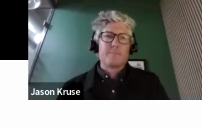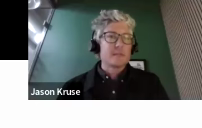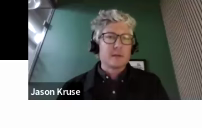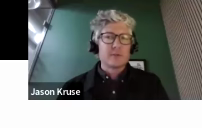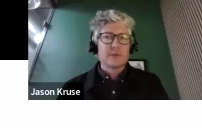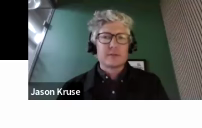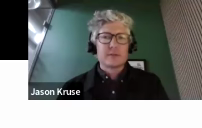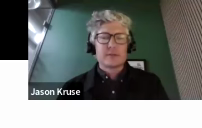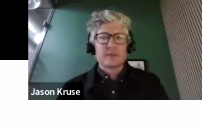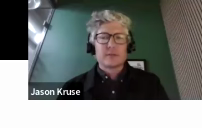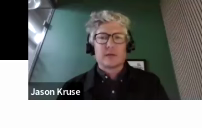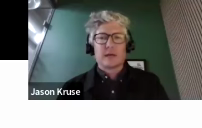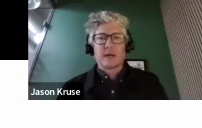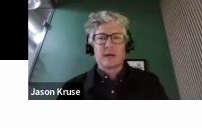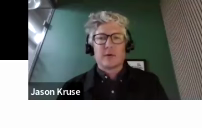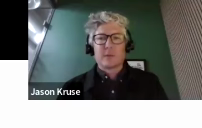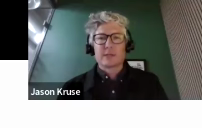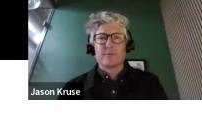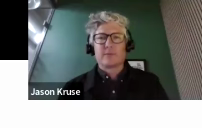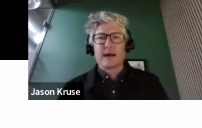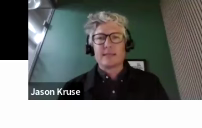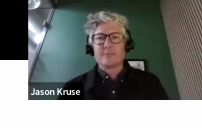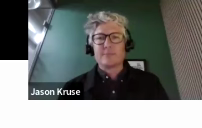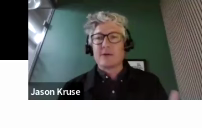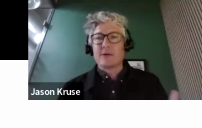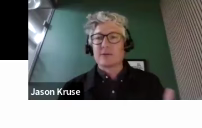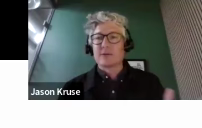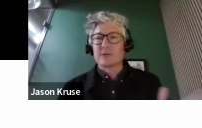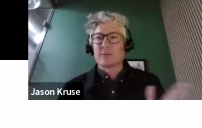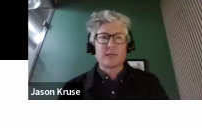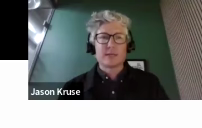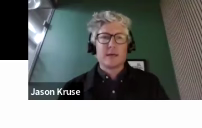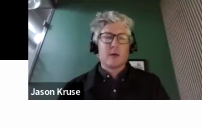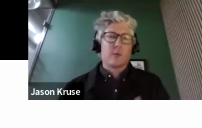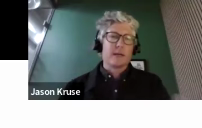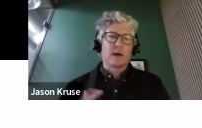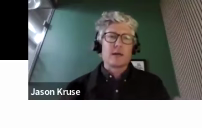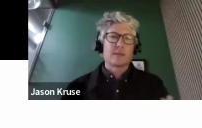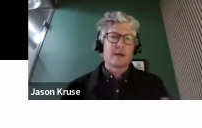Office enclosures, we actually provided demountable walls for this project.